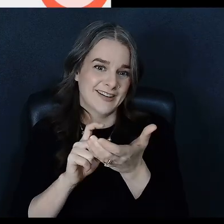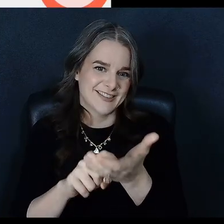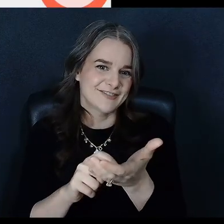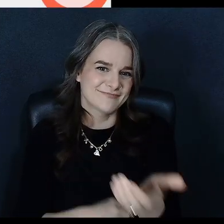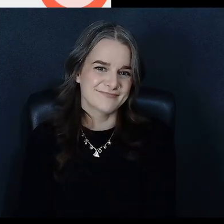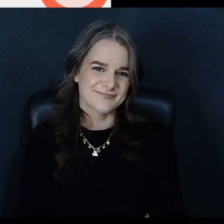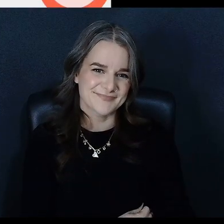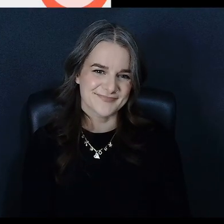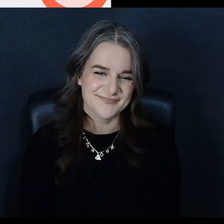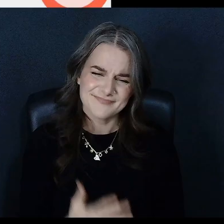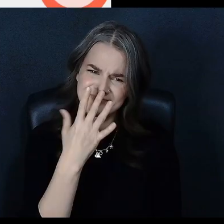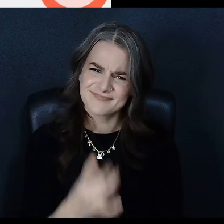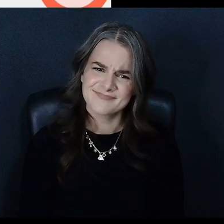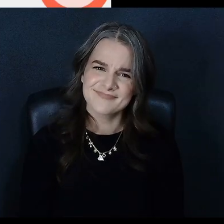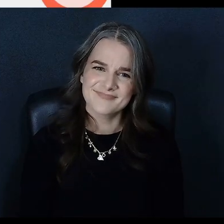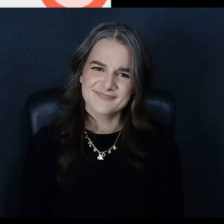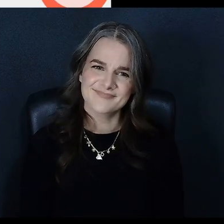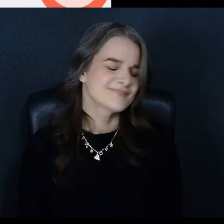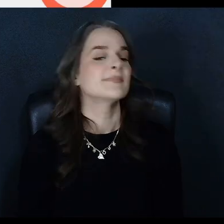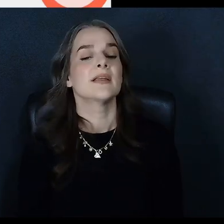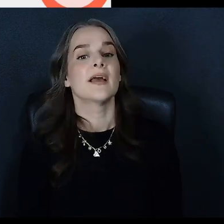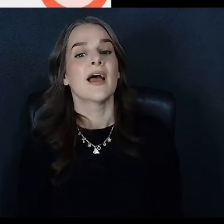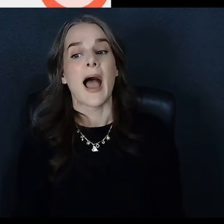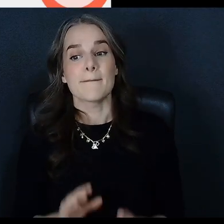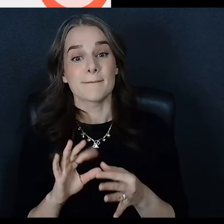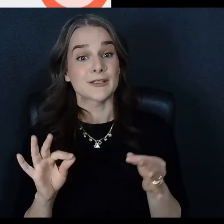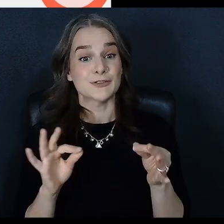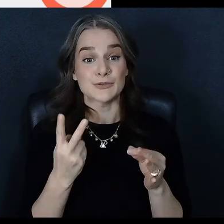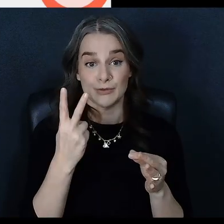I mentioned the idea of these two ways we use speech. One is for writing.